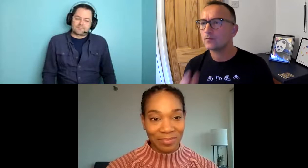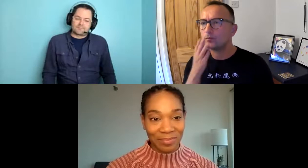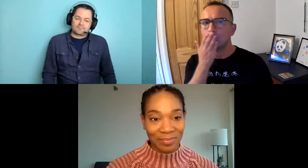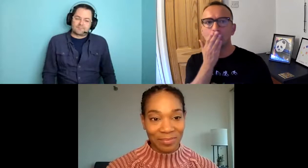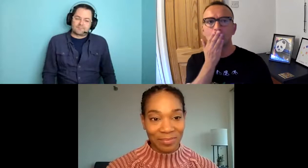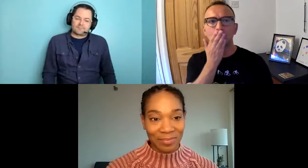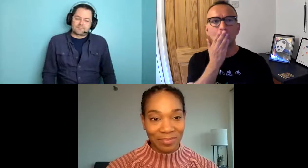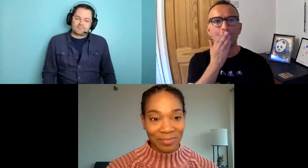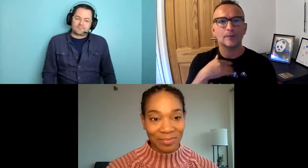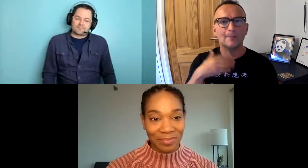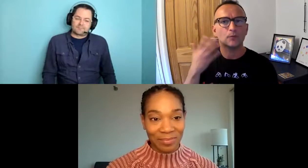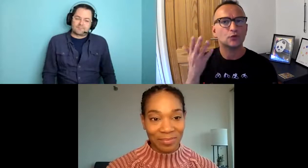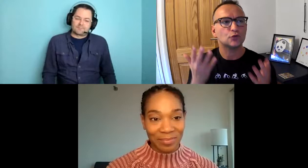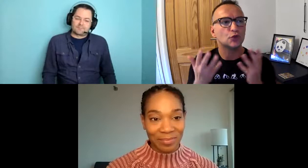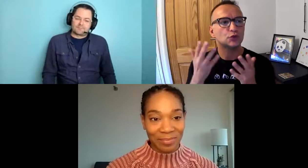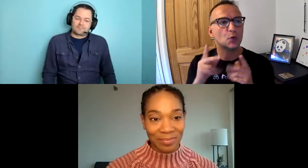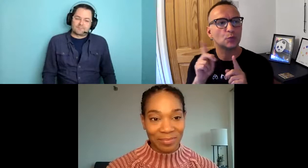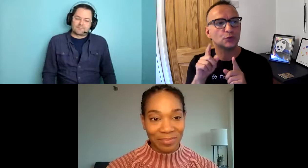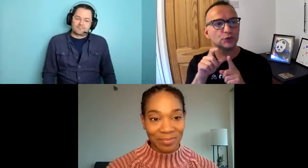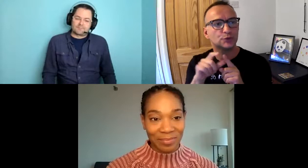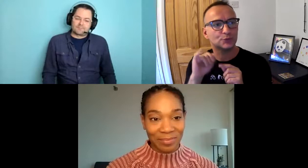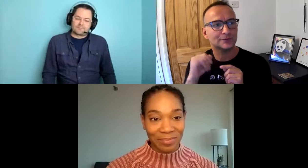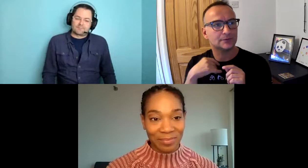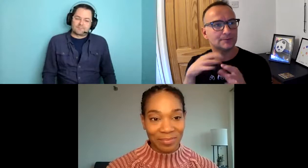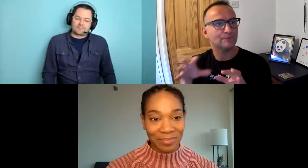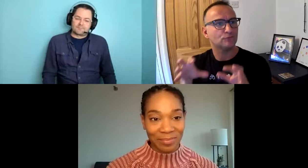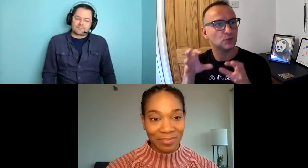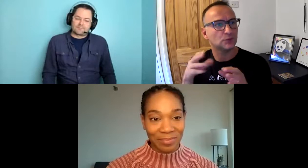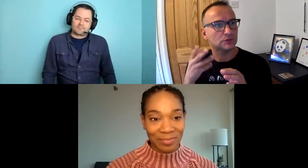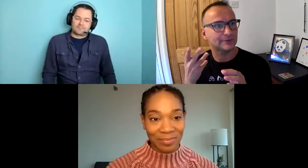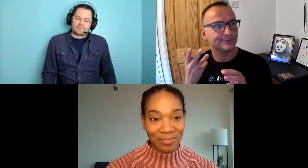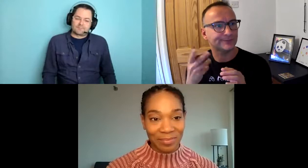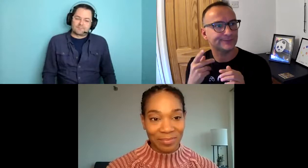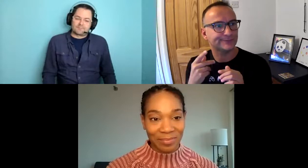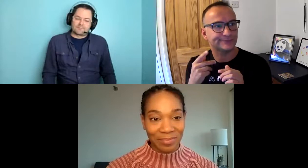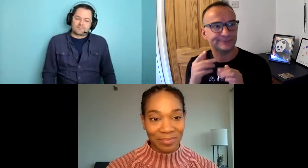pronouns we can use but how do we sign these different